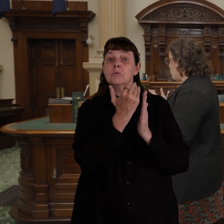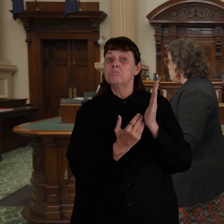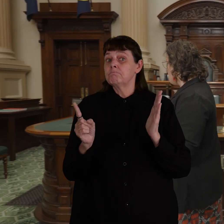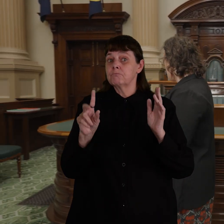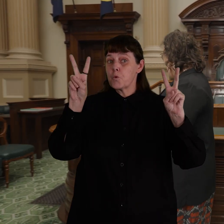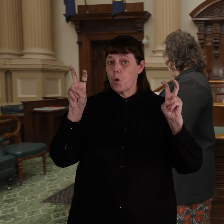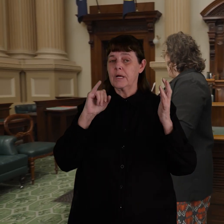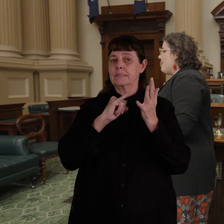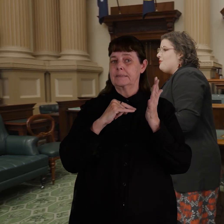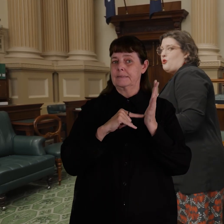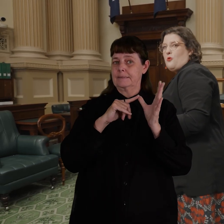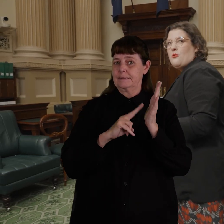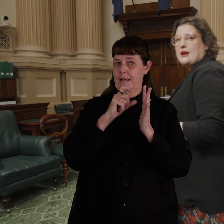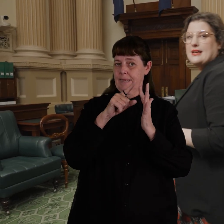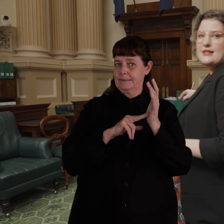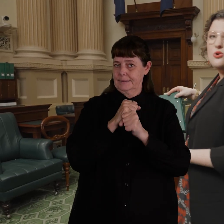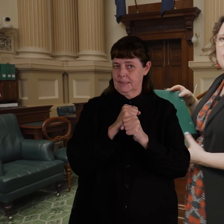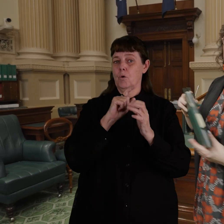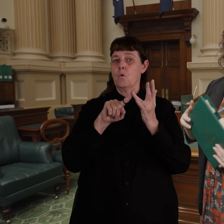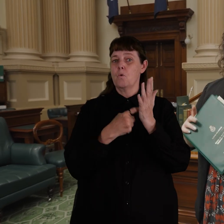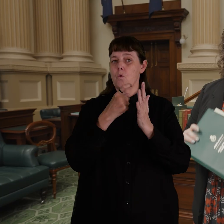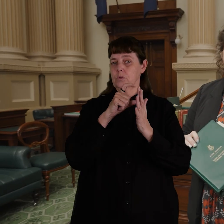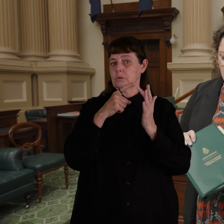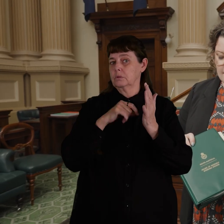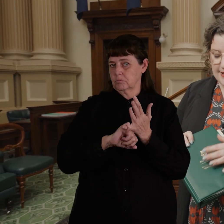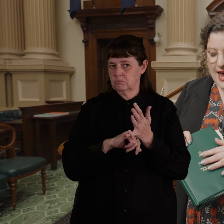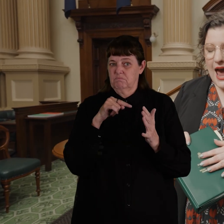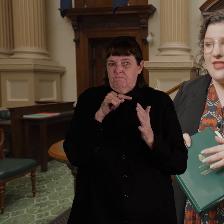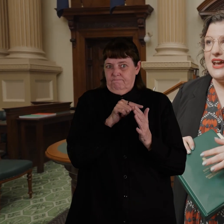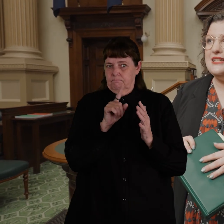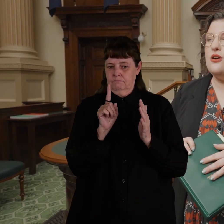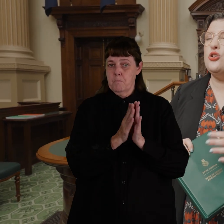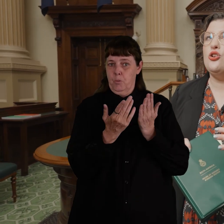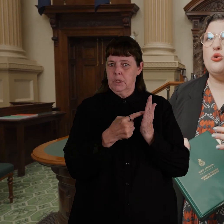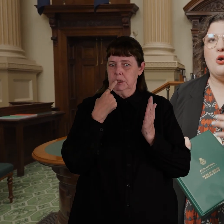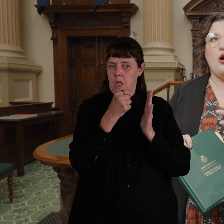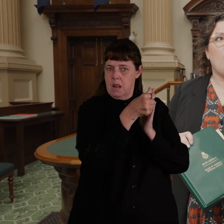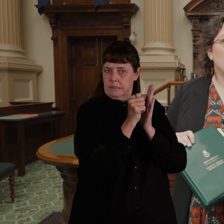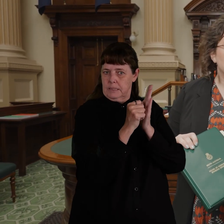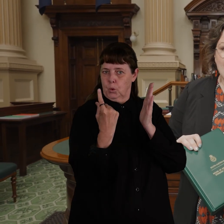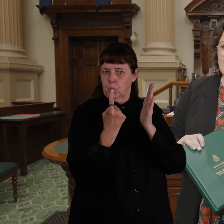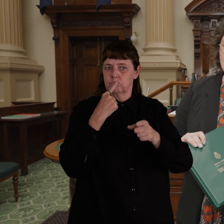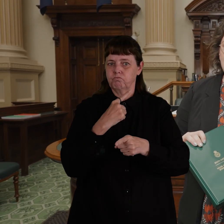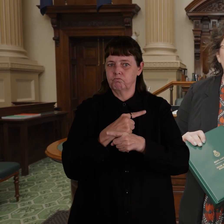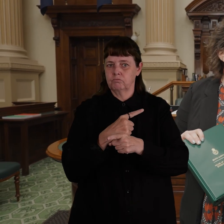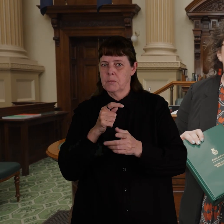rulebook, and the rulebook is called the Standing Orders. They tell you who's allowed to speak,